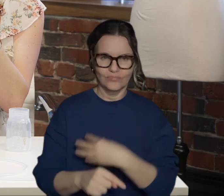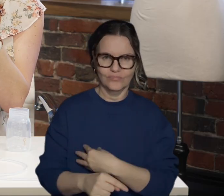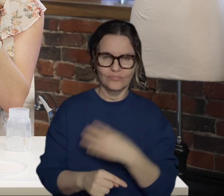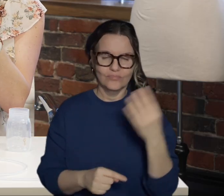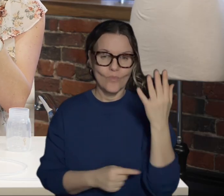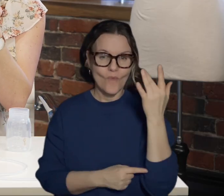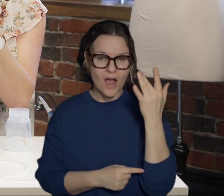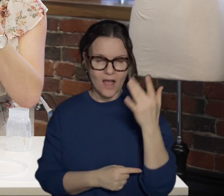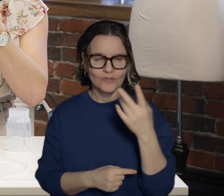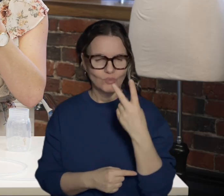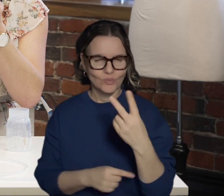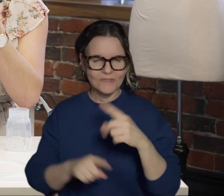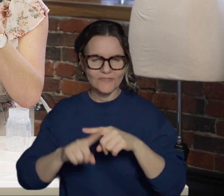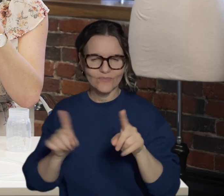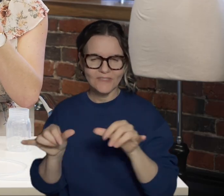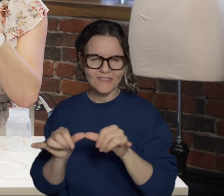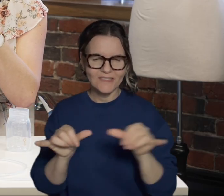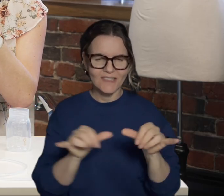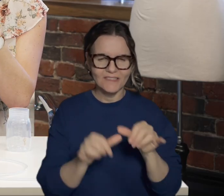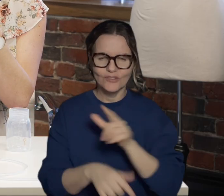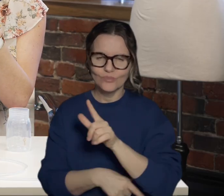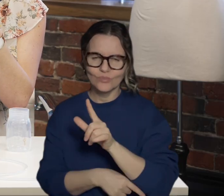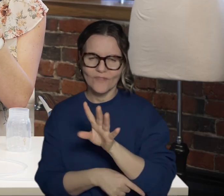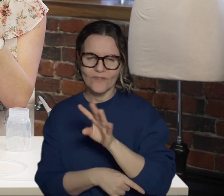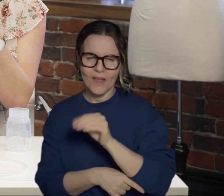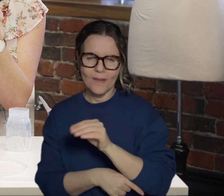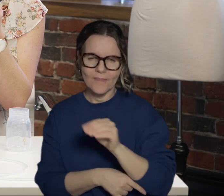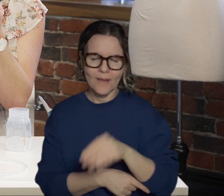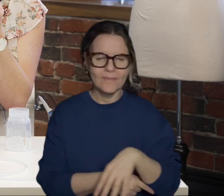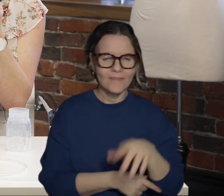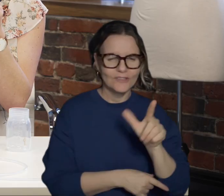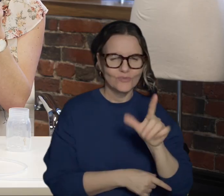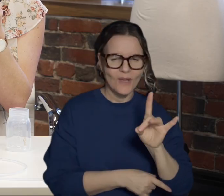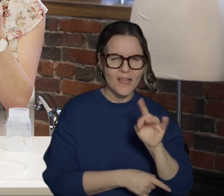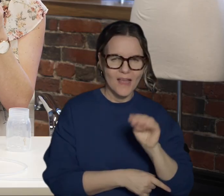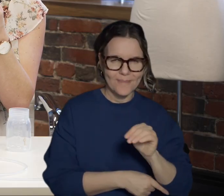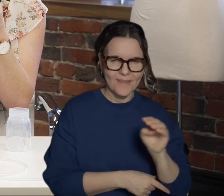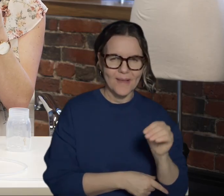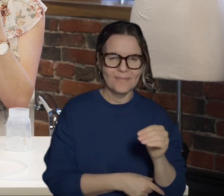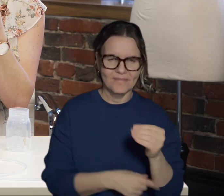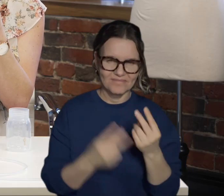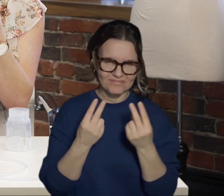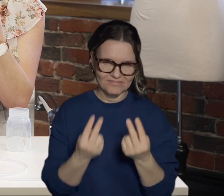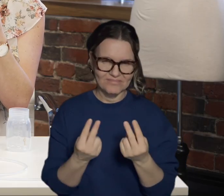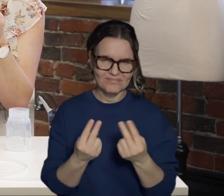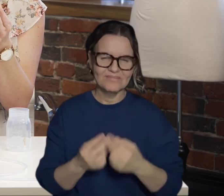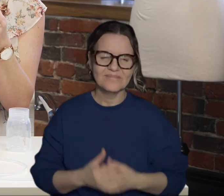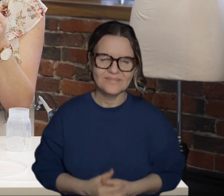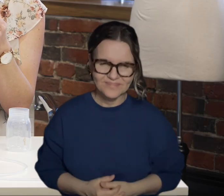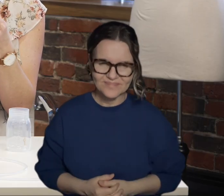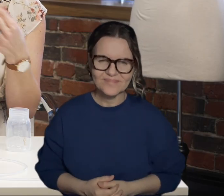that's indicated on the side of the tunnel here it will either say 24 mm or 28 mm the reason why